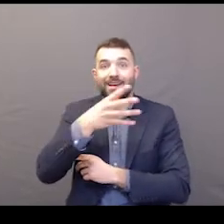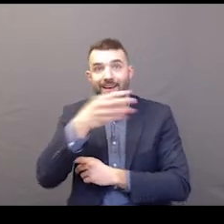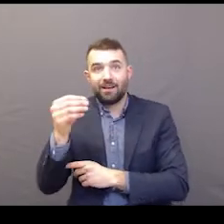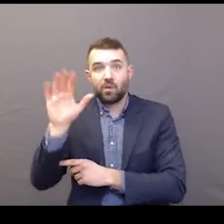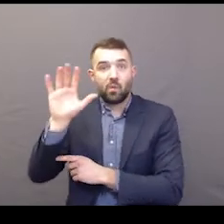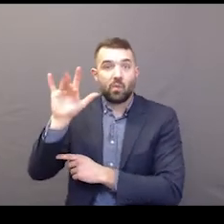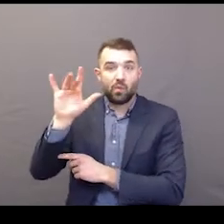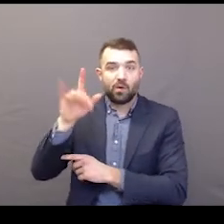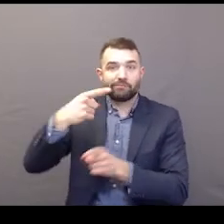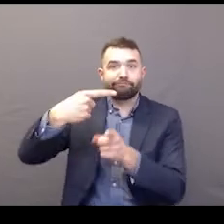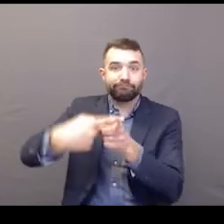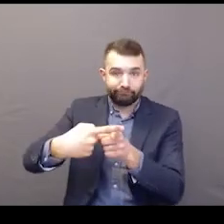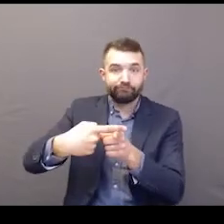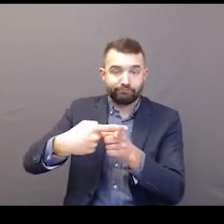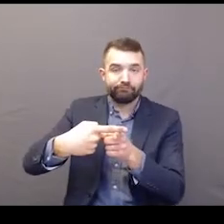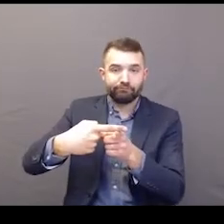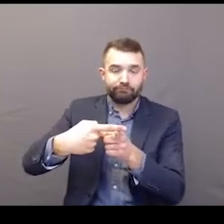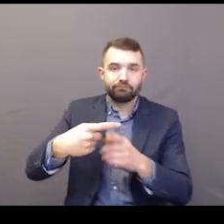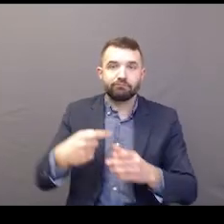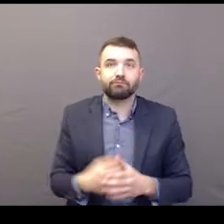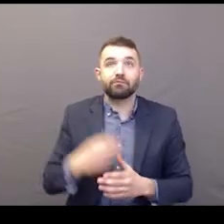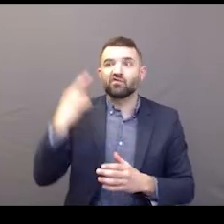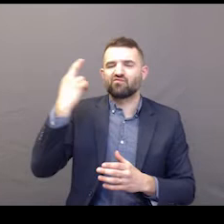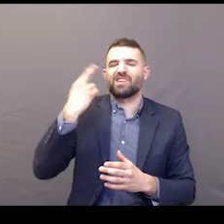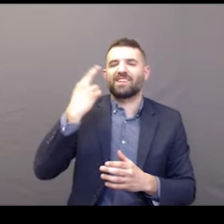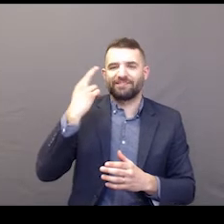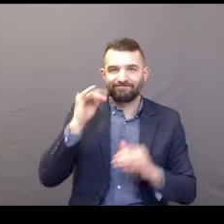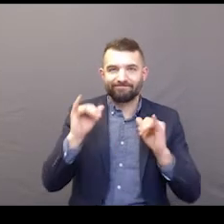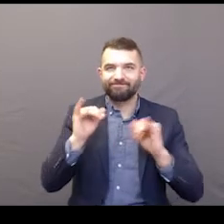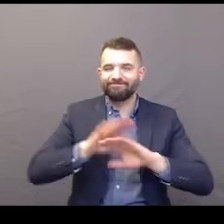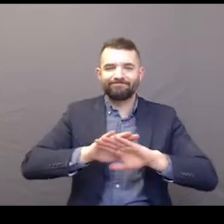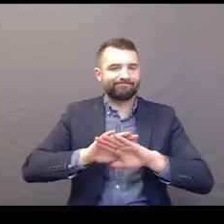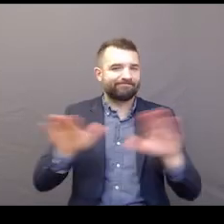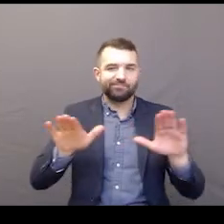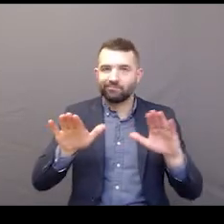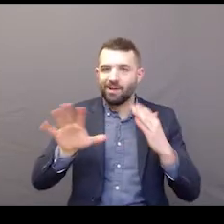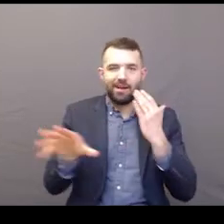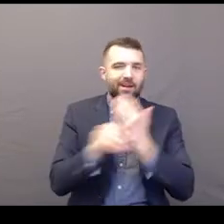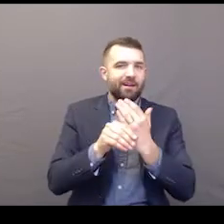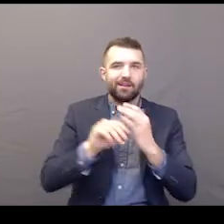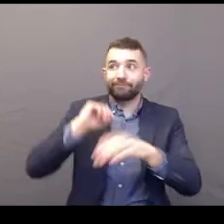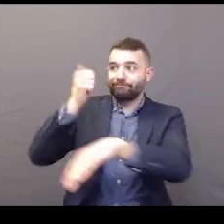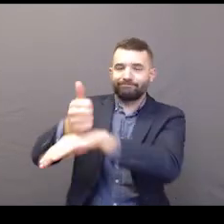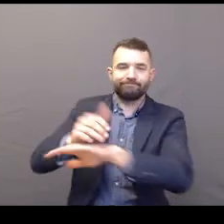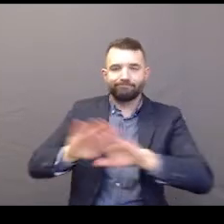After further study, we are no longer proposing a BRT station at 25th Avenue NE, but